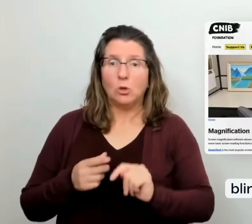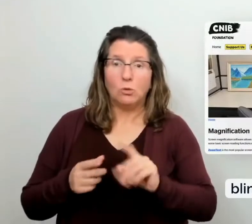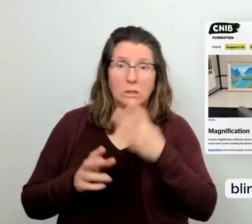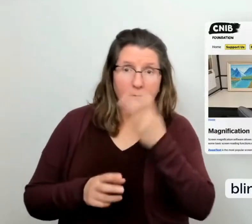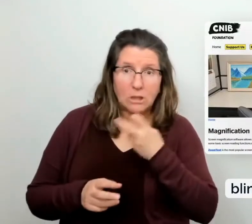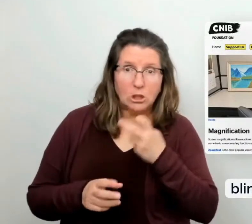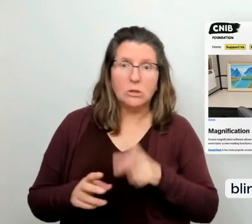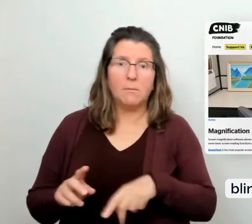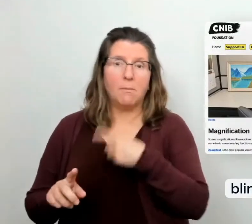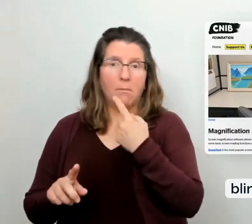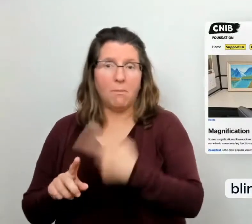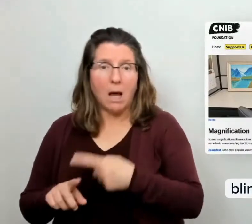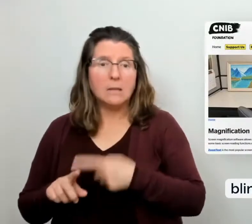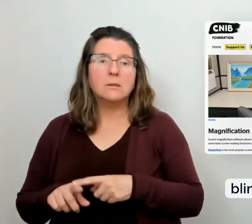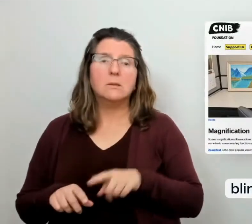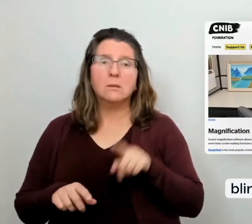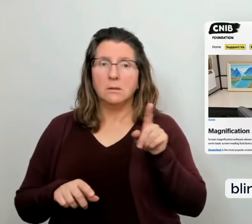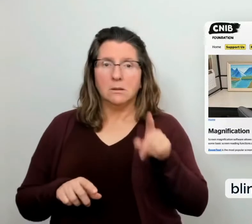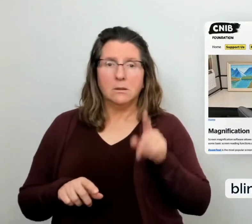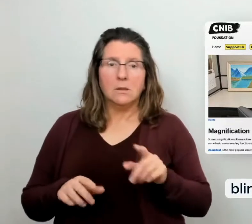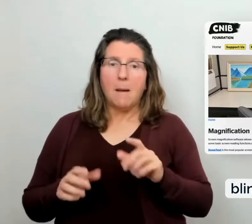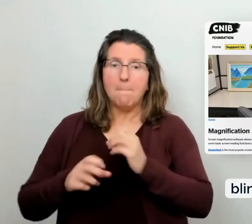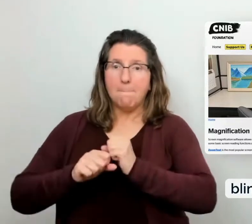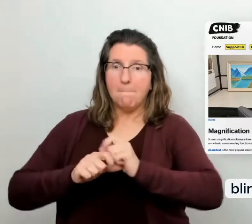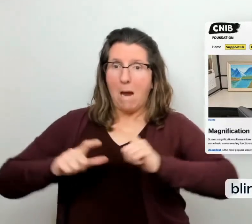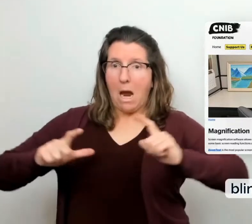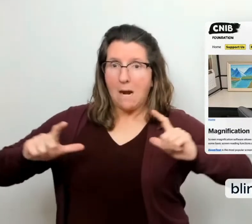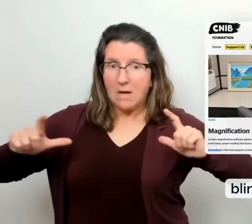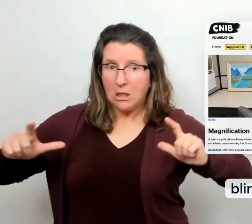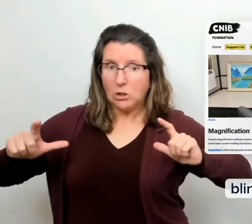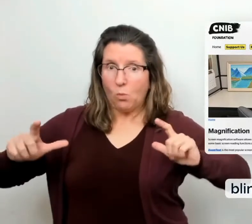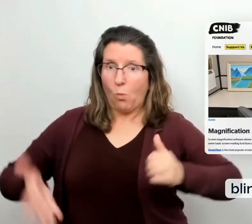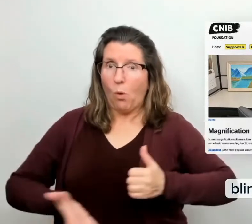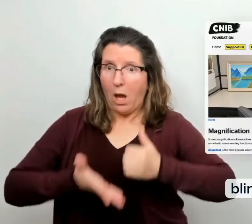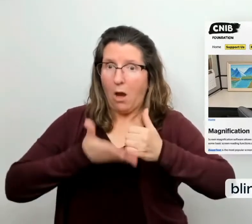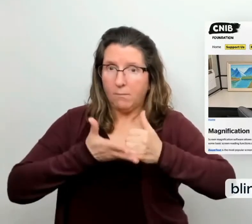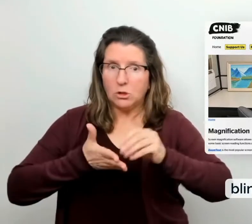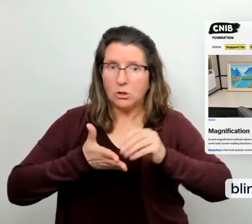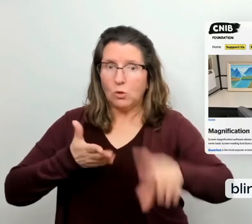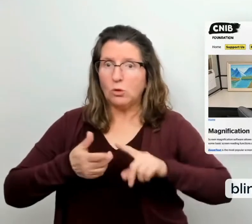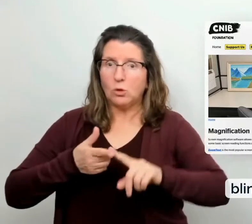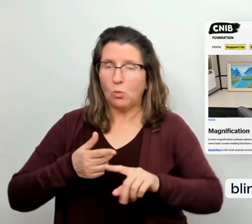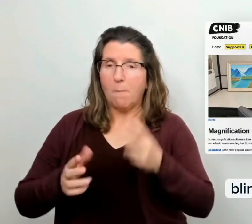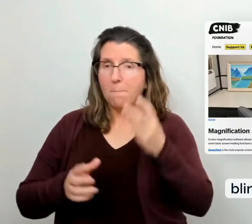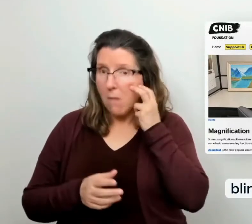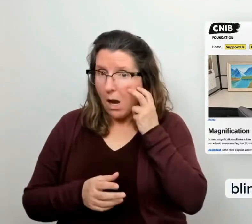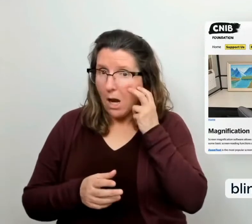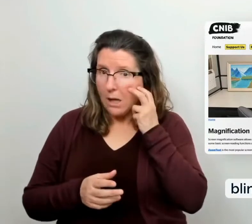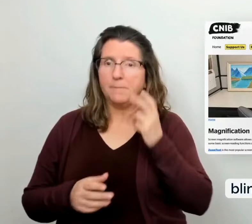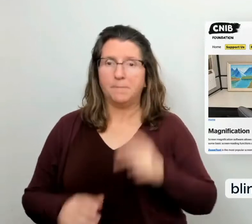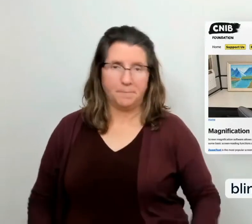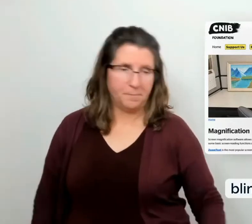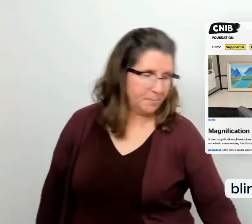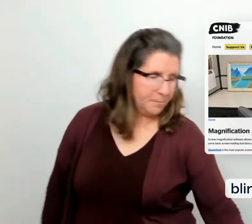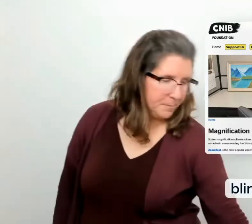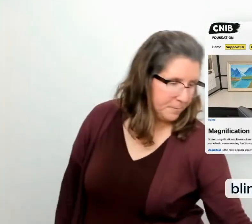Text-to-speech technology coupled with magnification can support students who are blind.